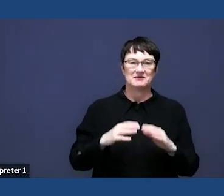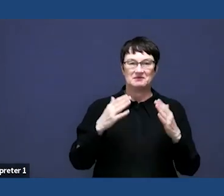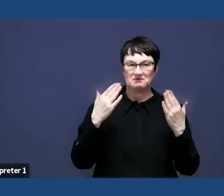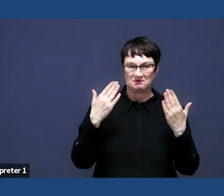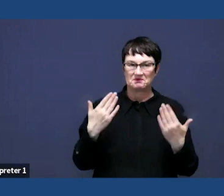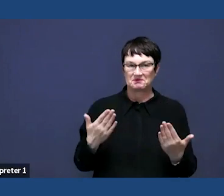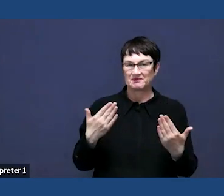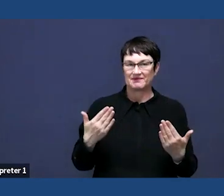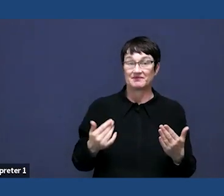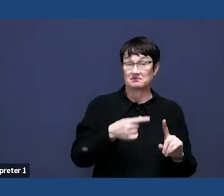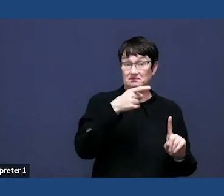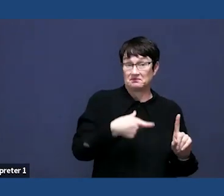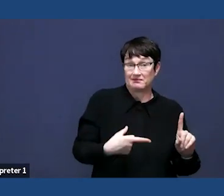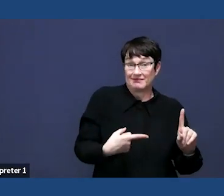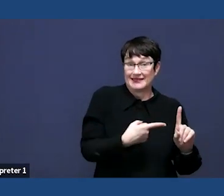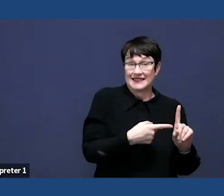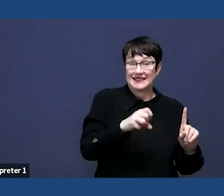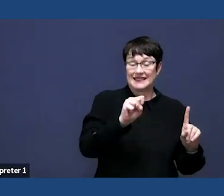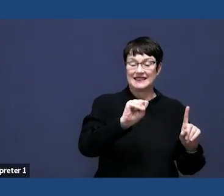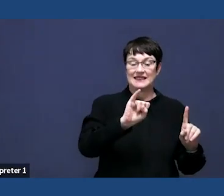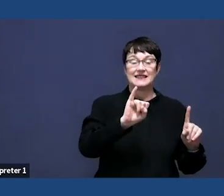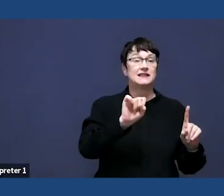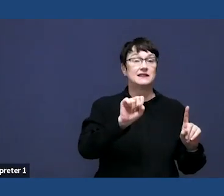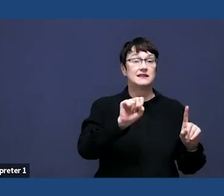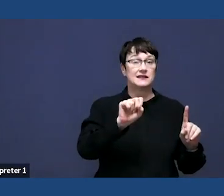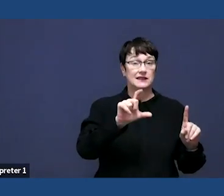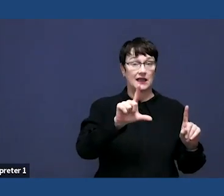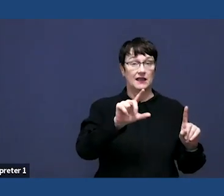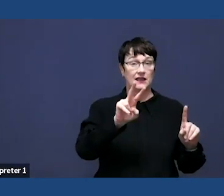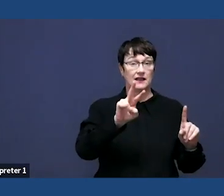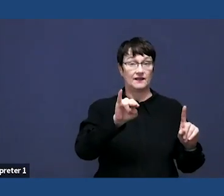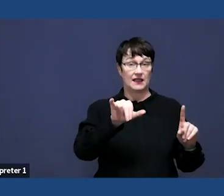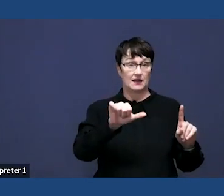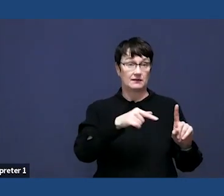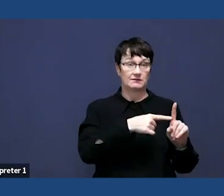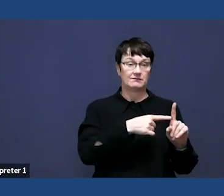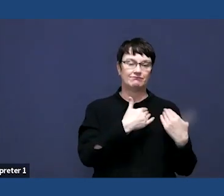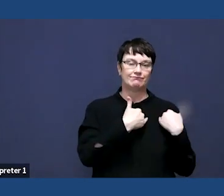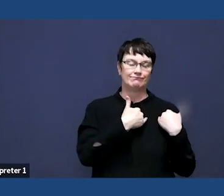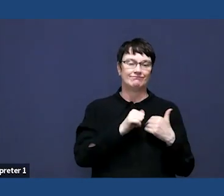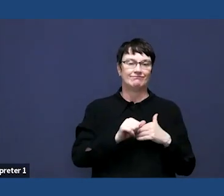I would love to hear from you -- you and I were talking about this event less than,